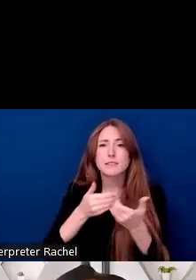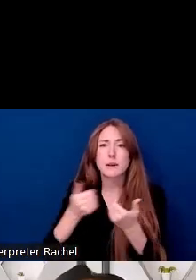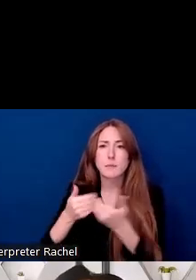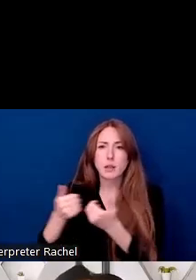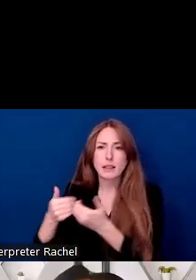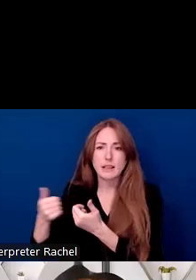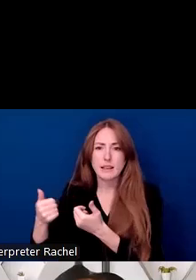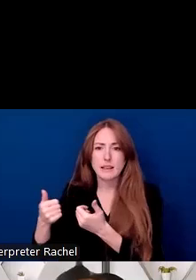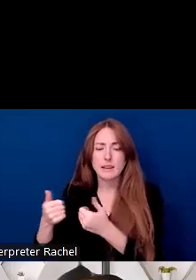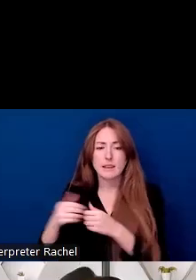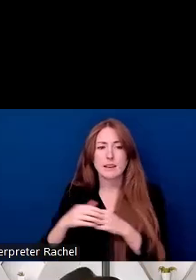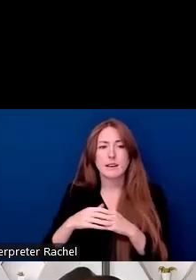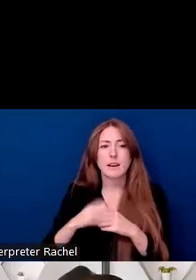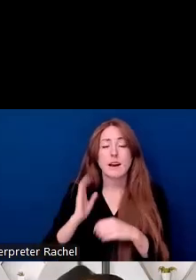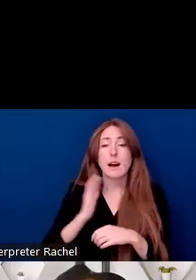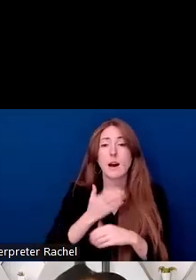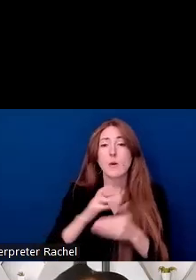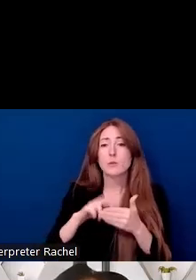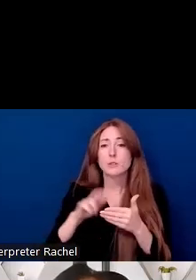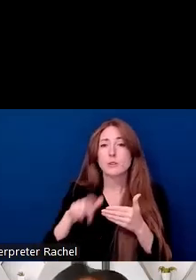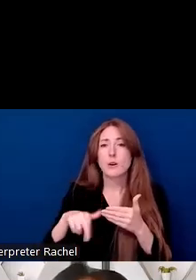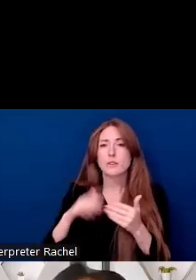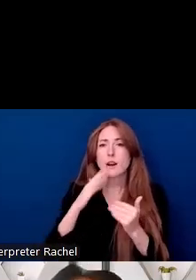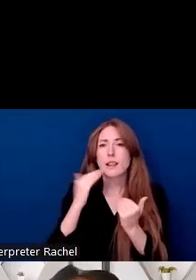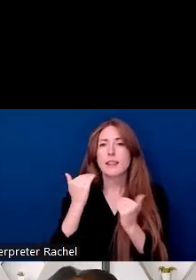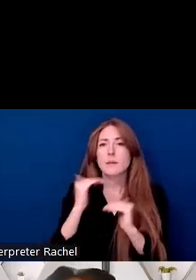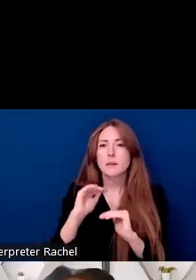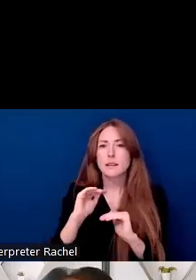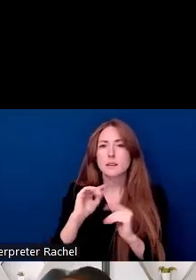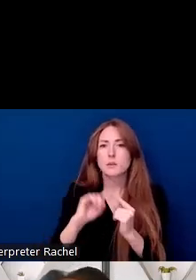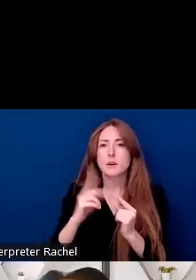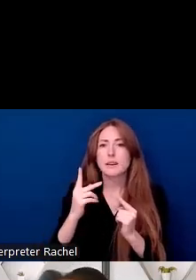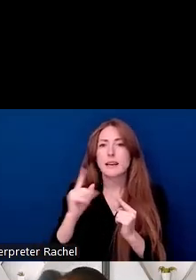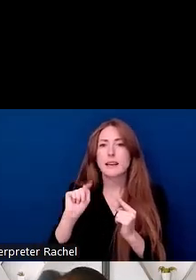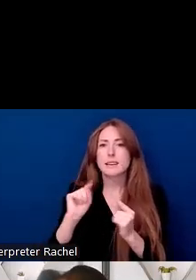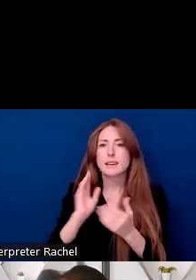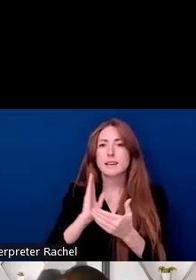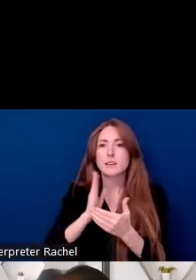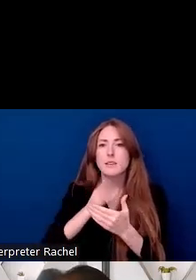restricted to KT intervention targeting musculoskeletal condition rehabilitation